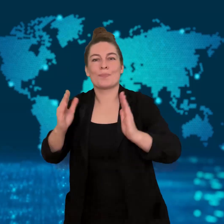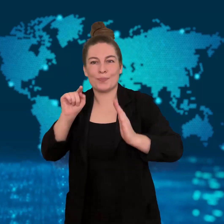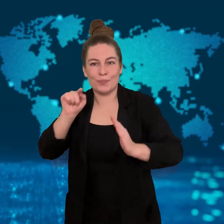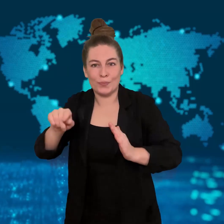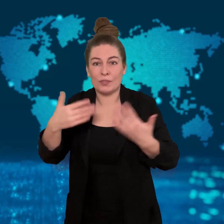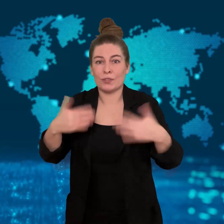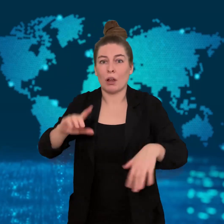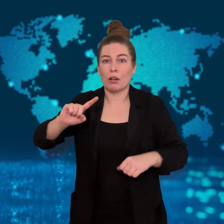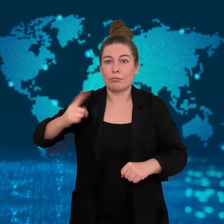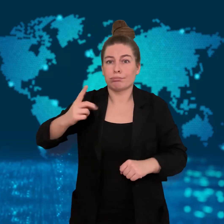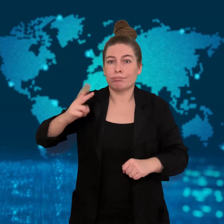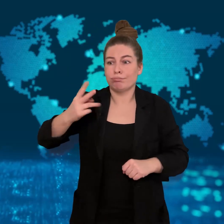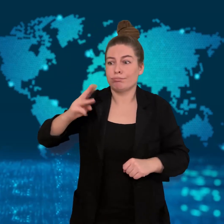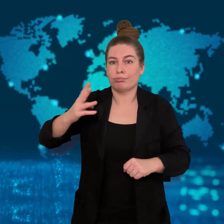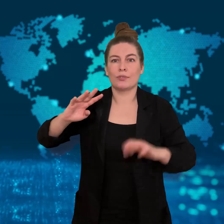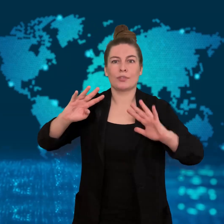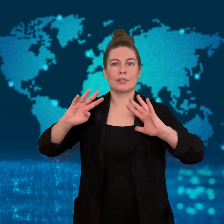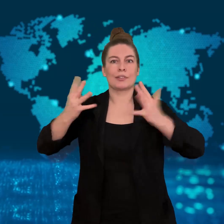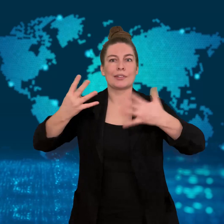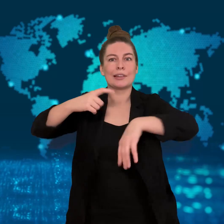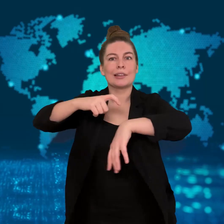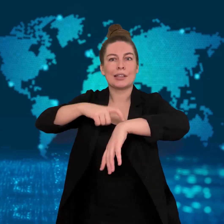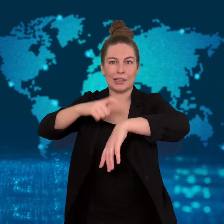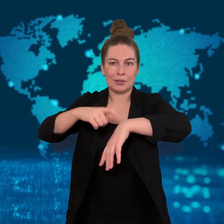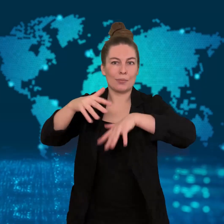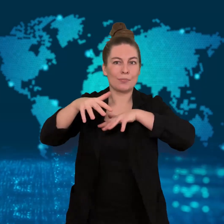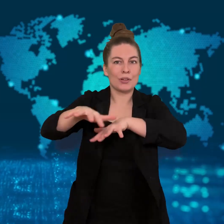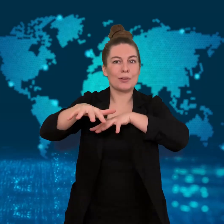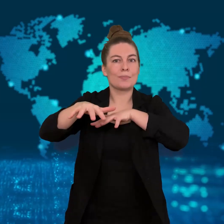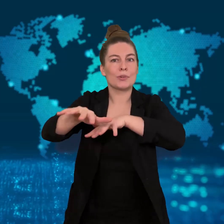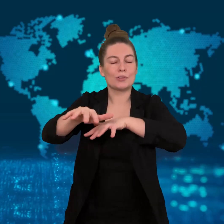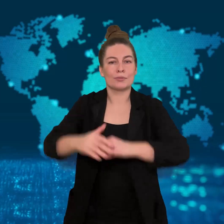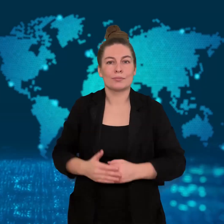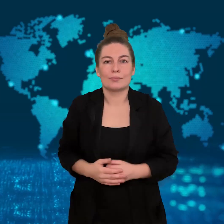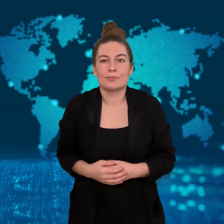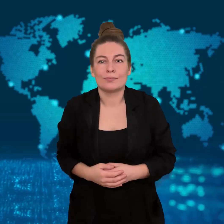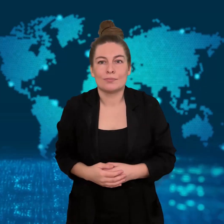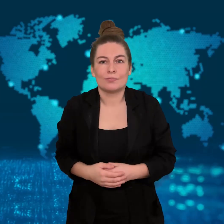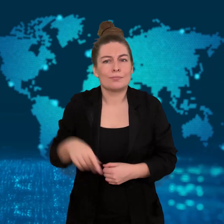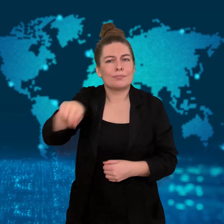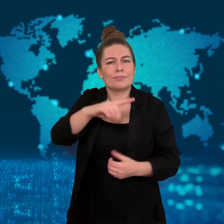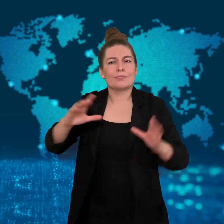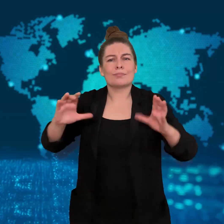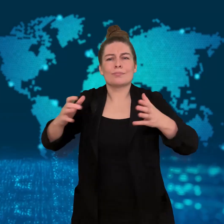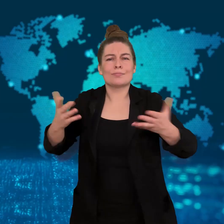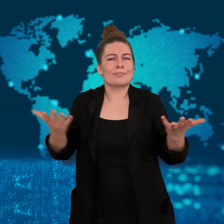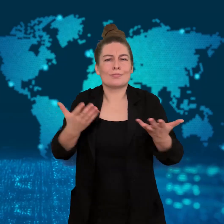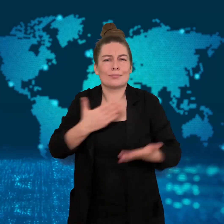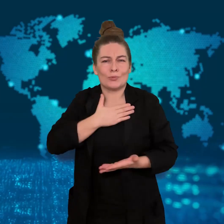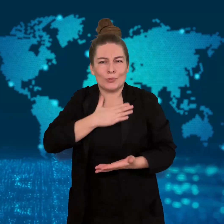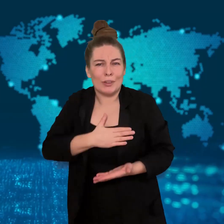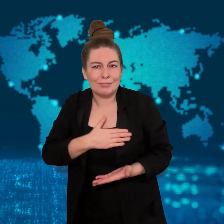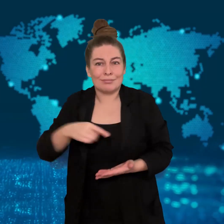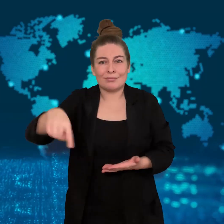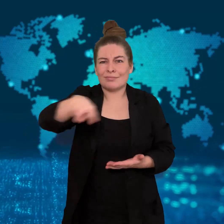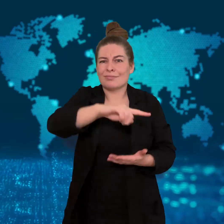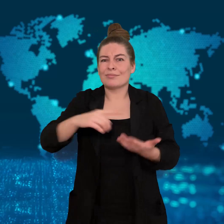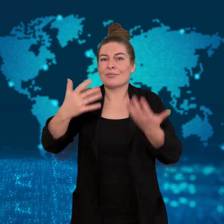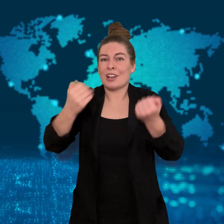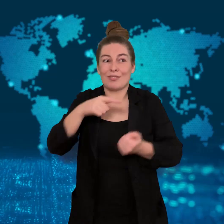They asked that "wives, mothers, sisters and children" meet to